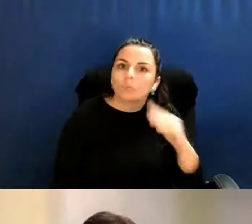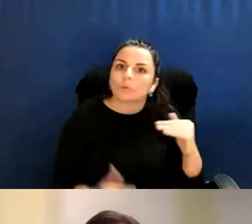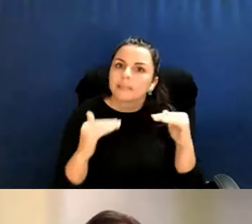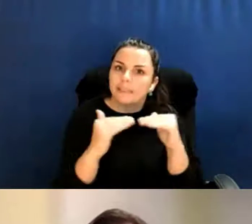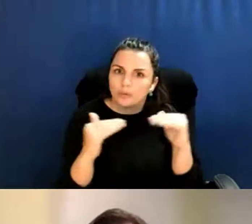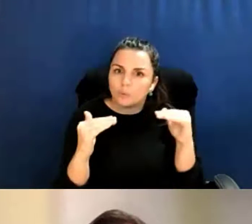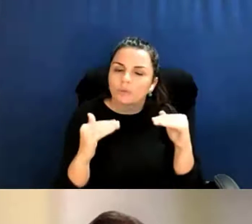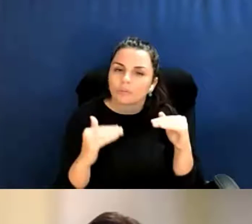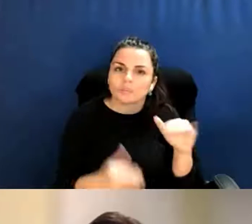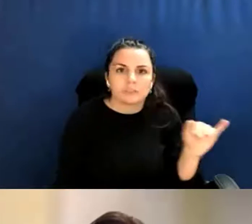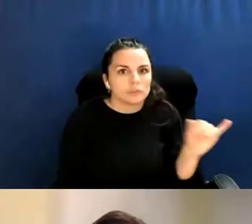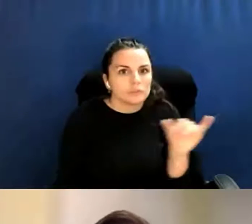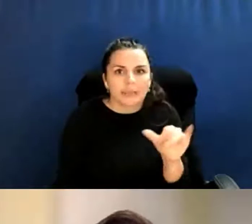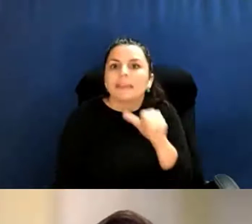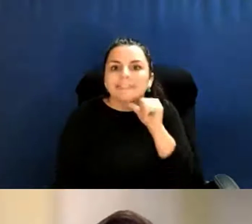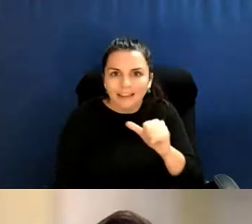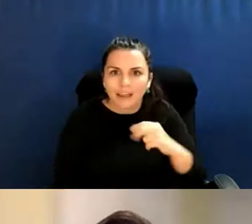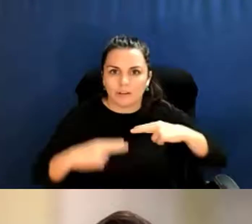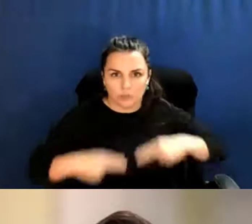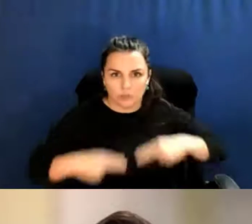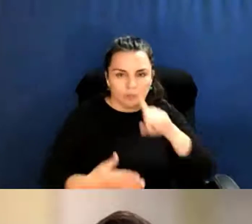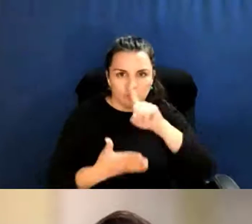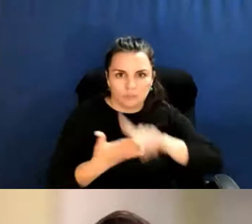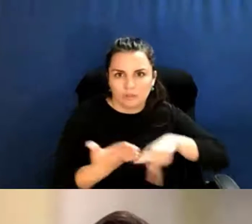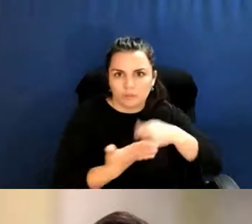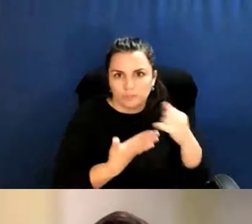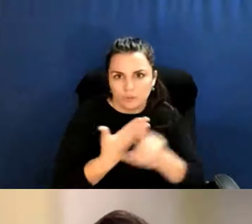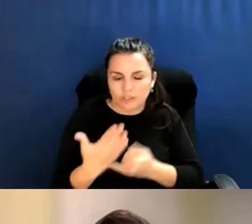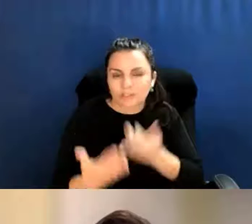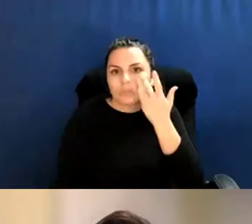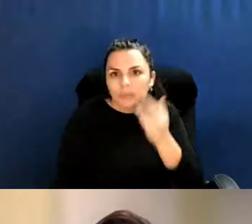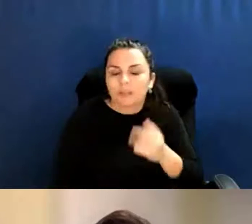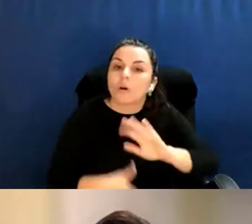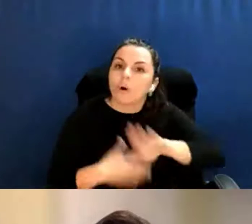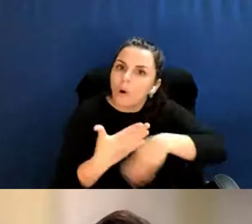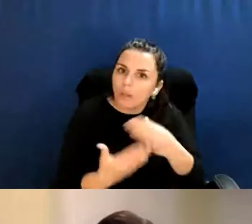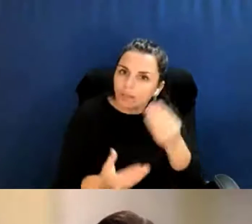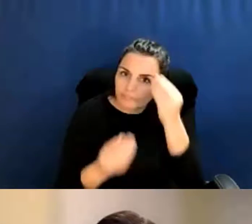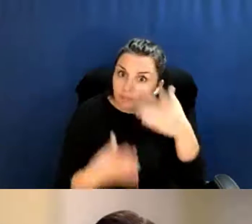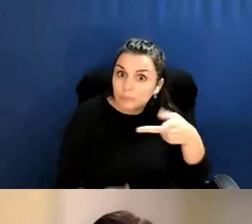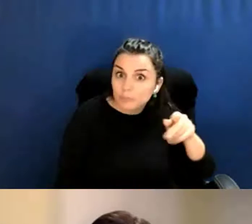being a not human subjects research situation. Meaning that you don't have to then